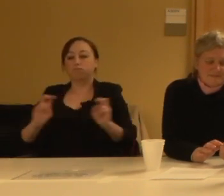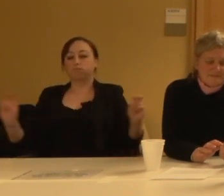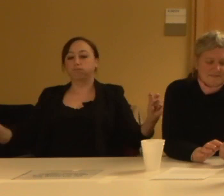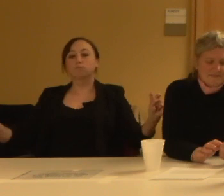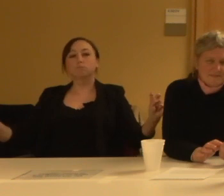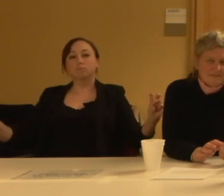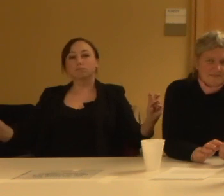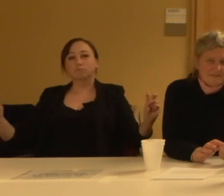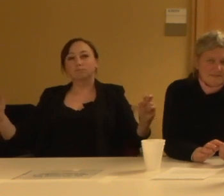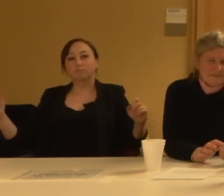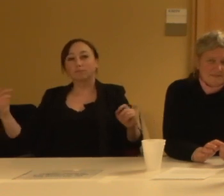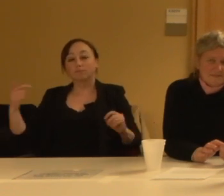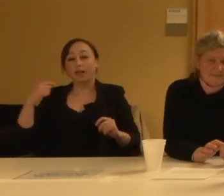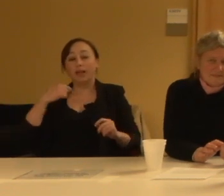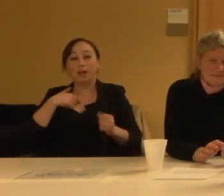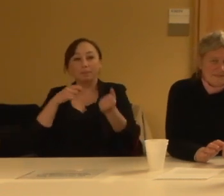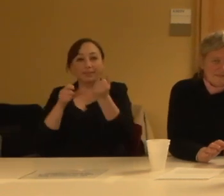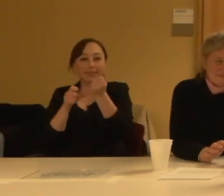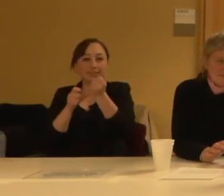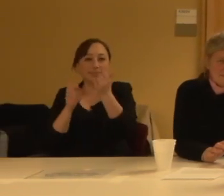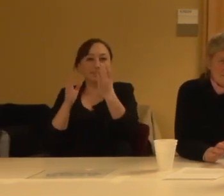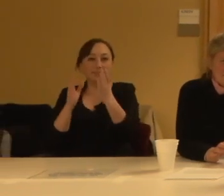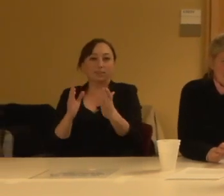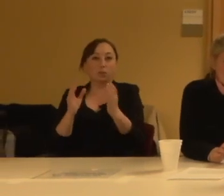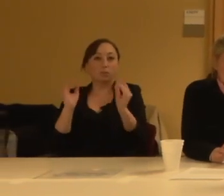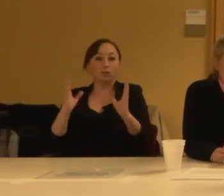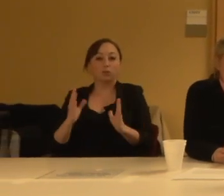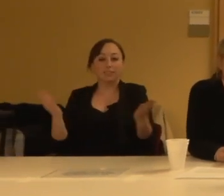I am an assistant professor in playwriting, and I'm head